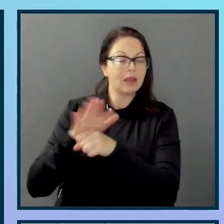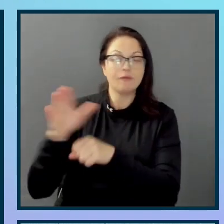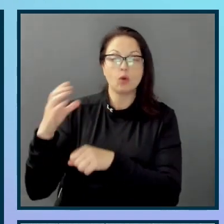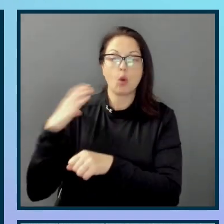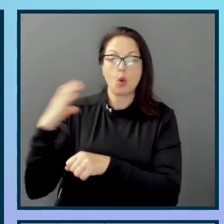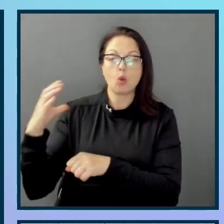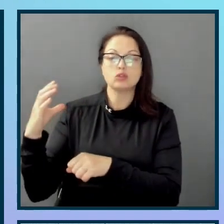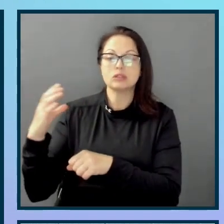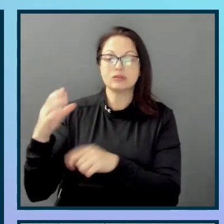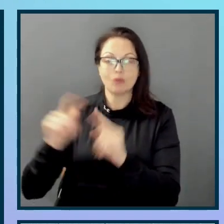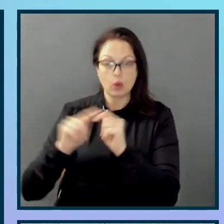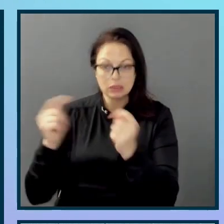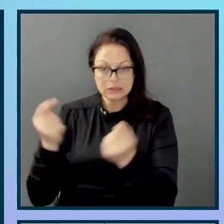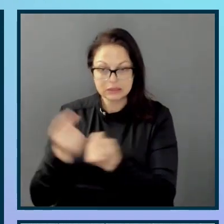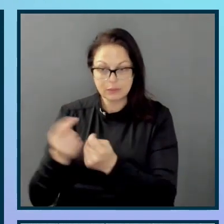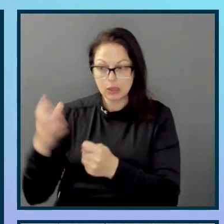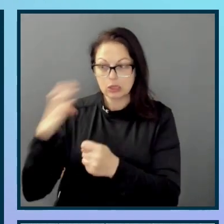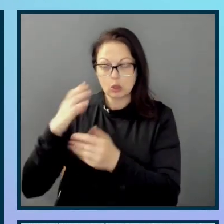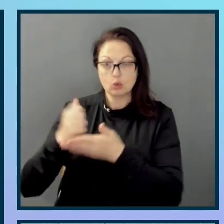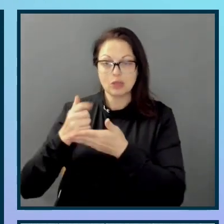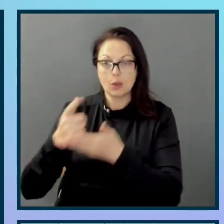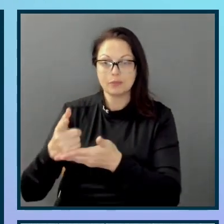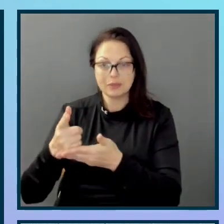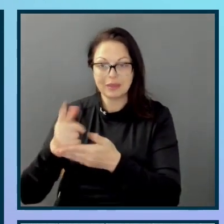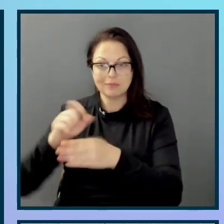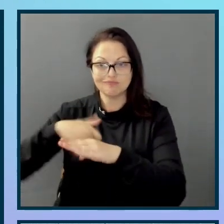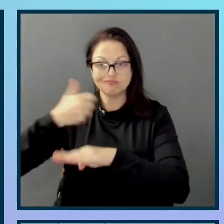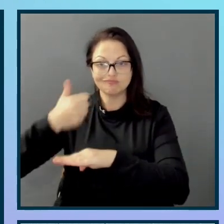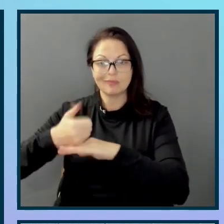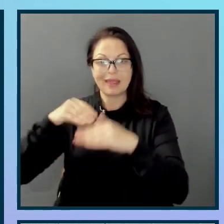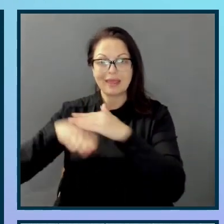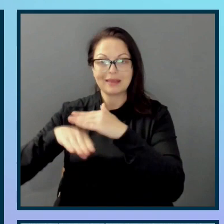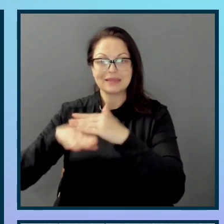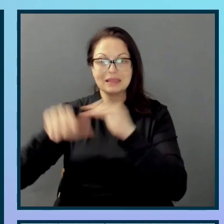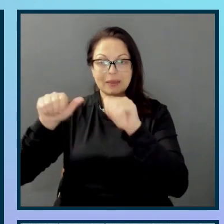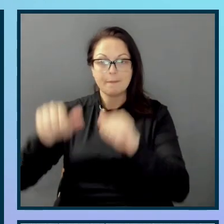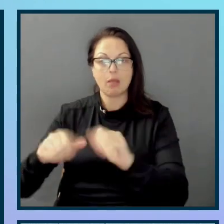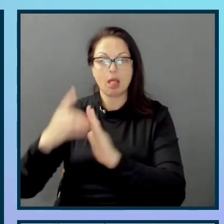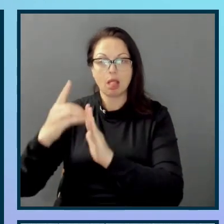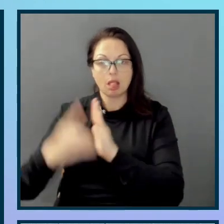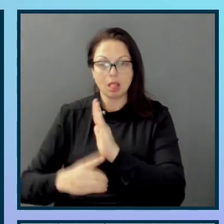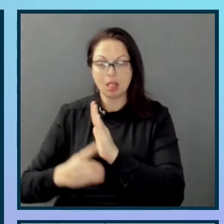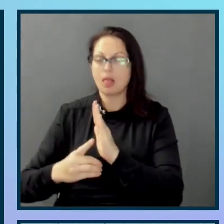The coach helped them create accessible designs, helped them develop an accessible component library,